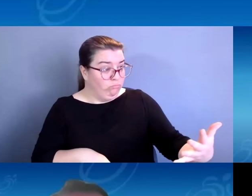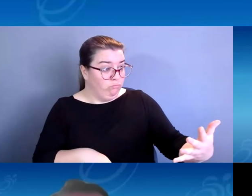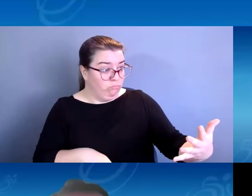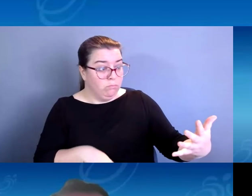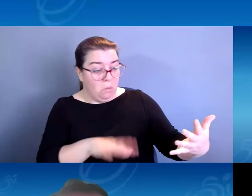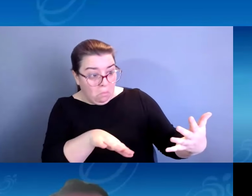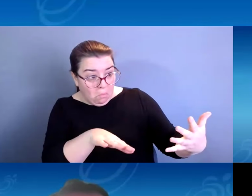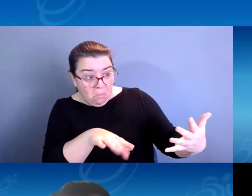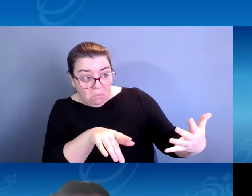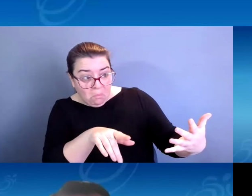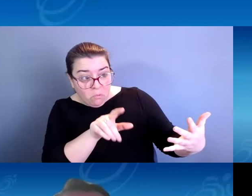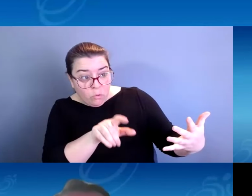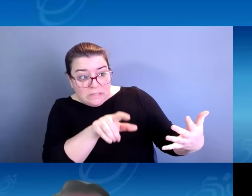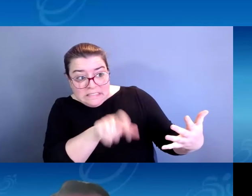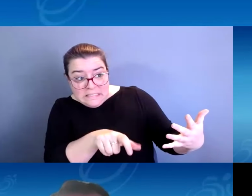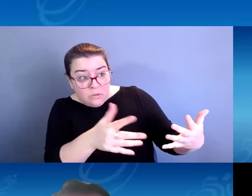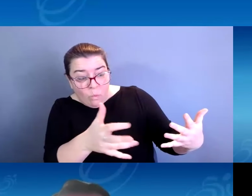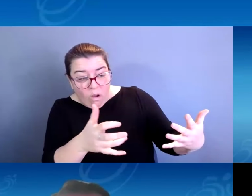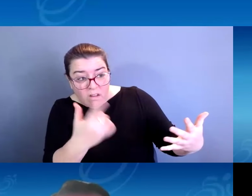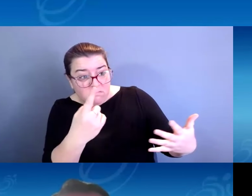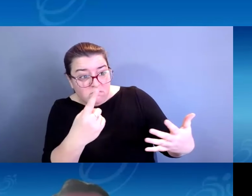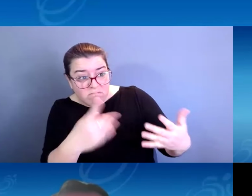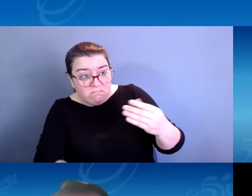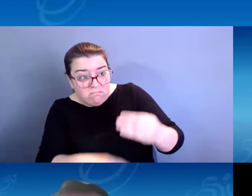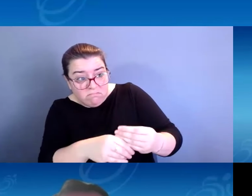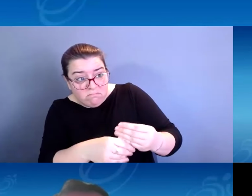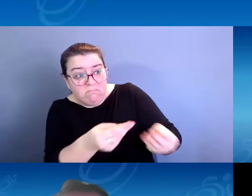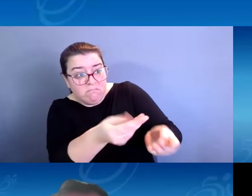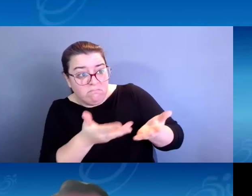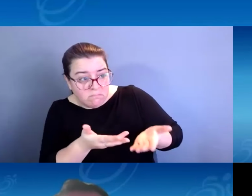if there's something else you need to anybody, please tell us. Right.